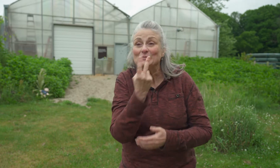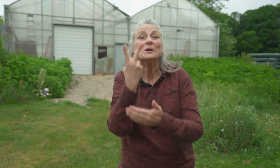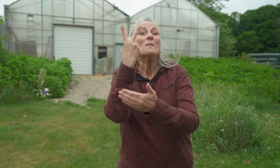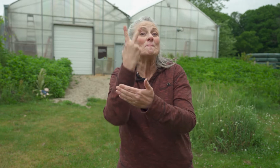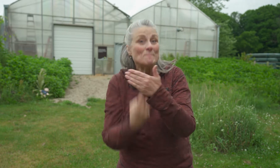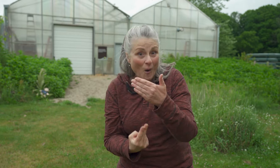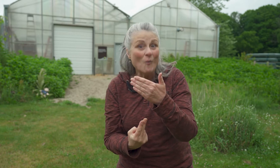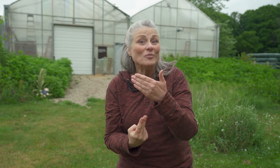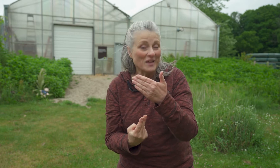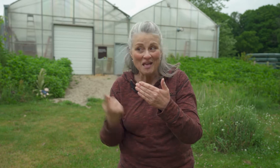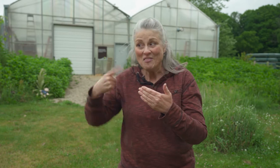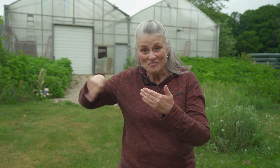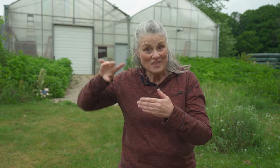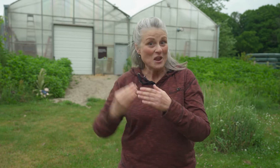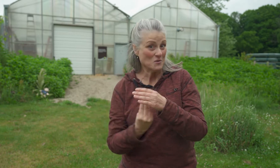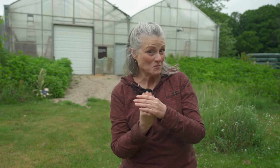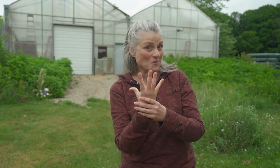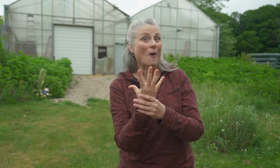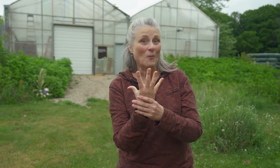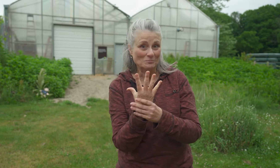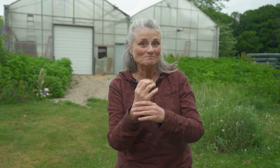They grow both food and flowers.